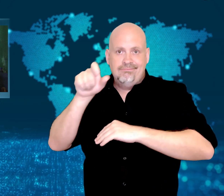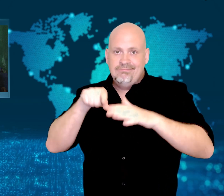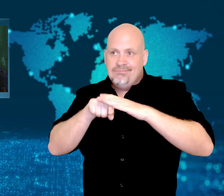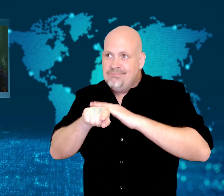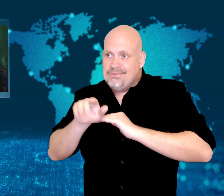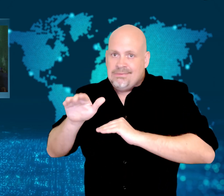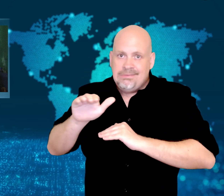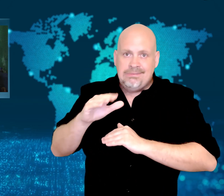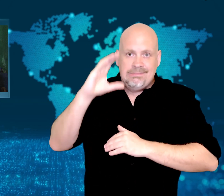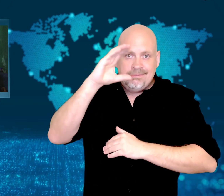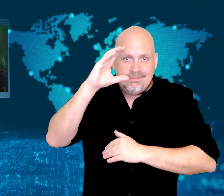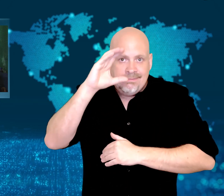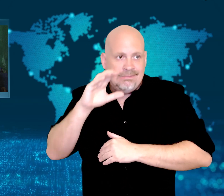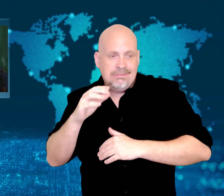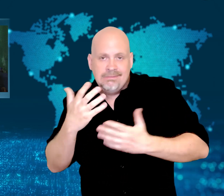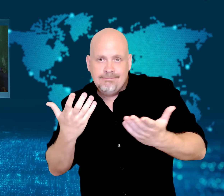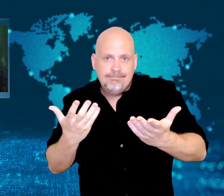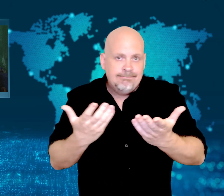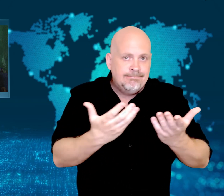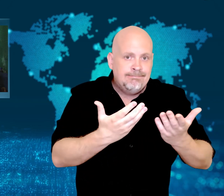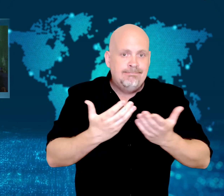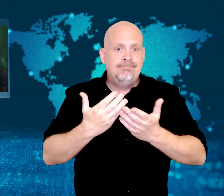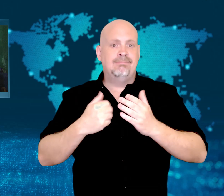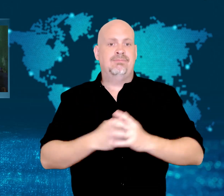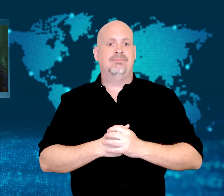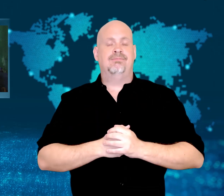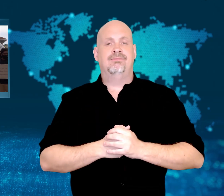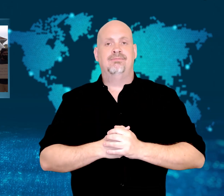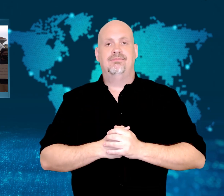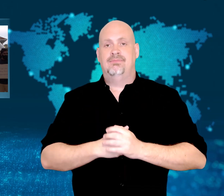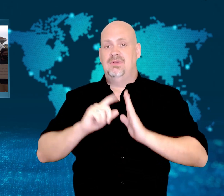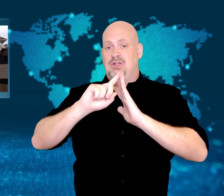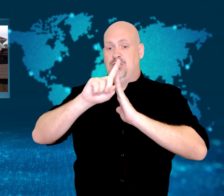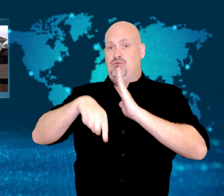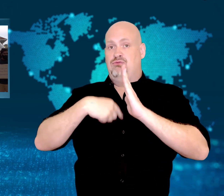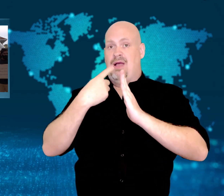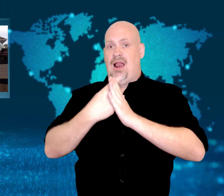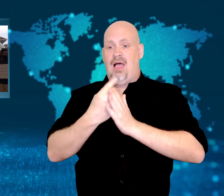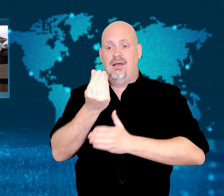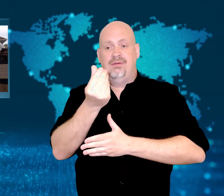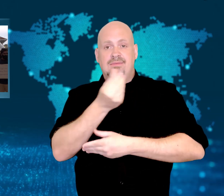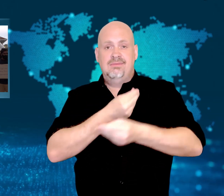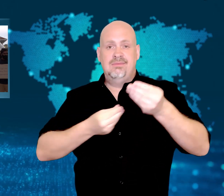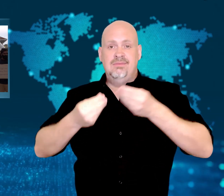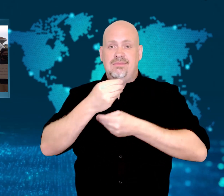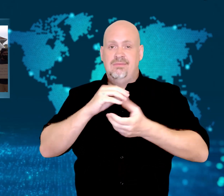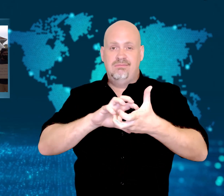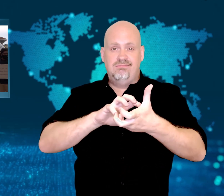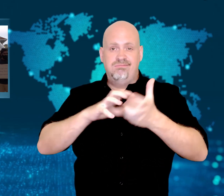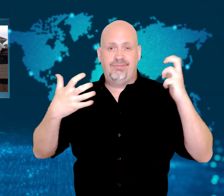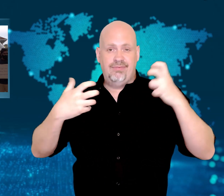but are now searching for it at private pharmacies.